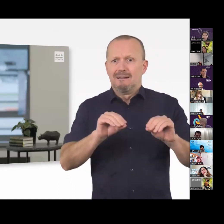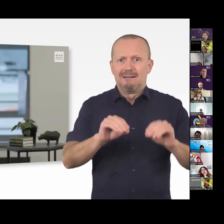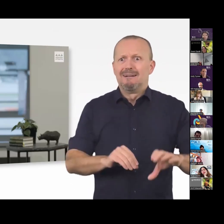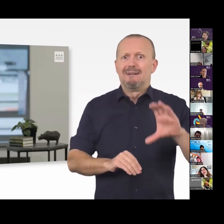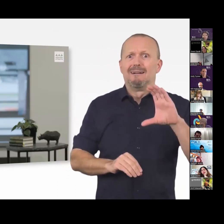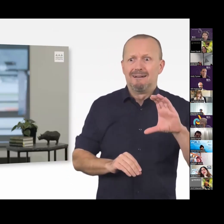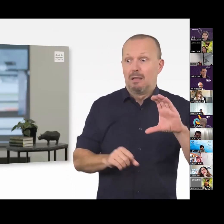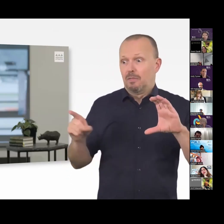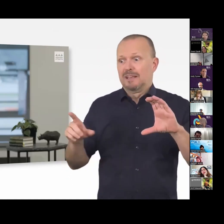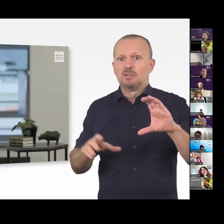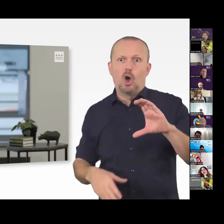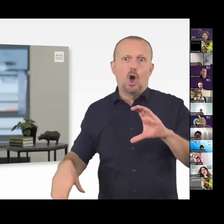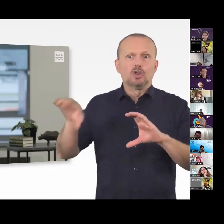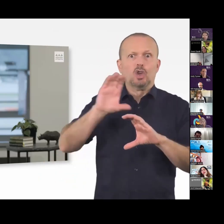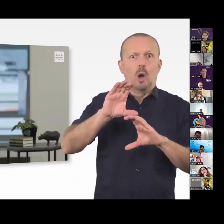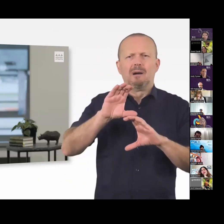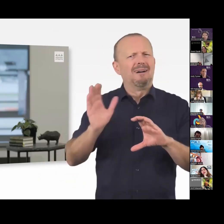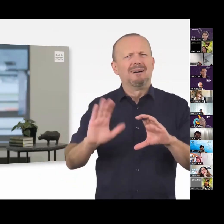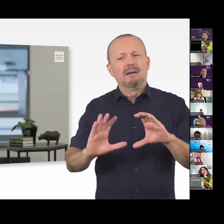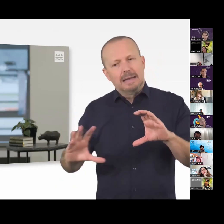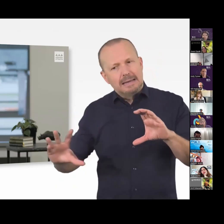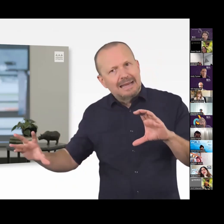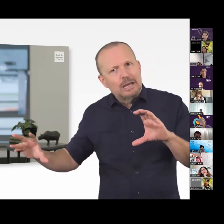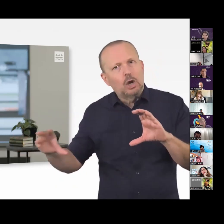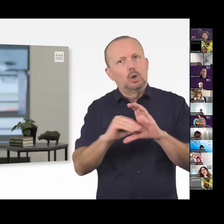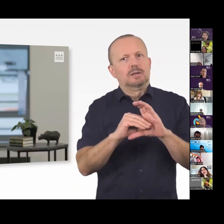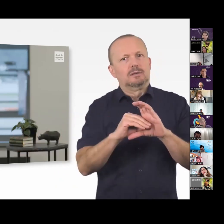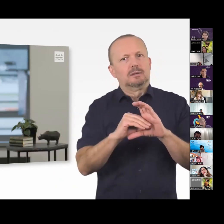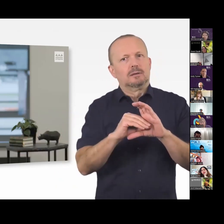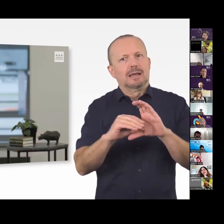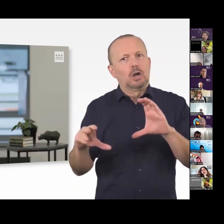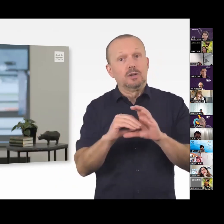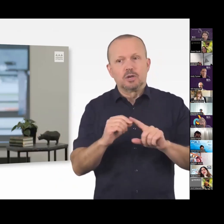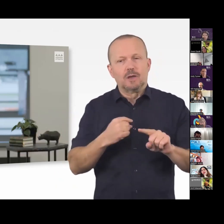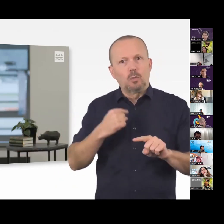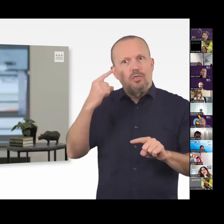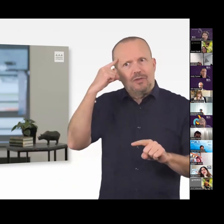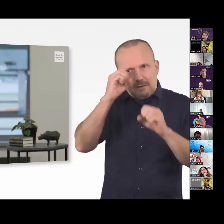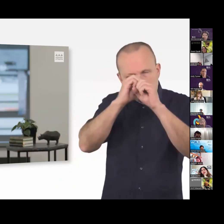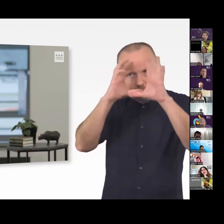alongside teaching a curriculum, it's actually just part of your natural teaching.